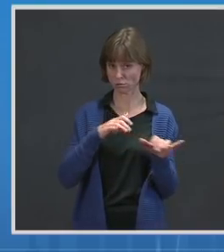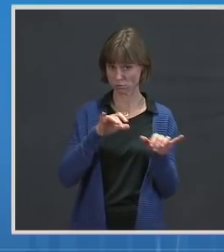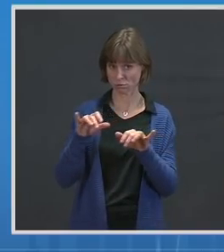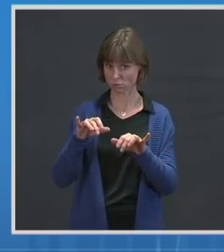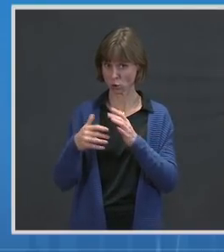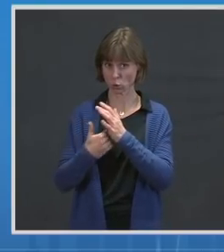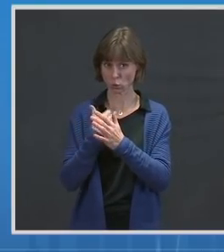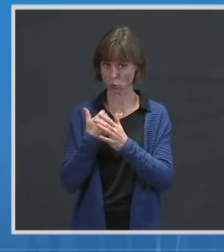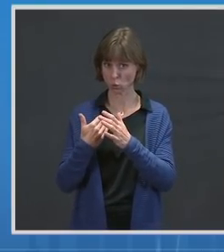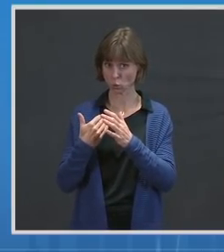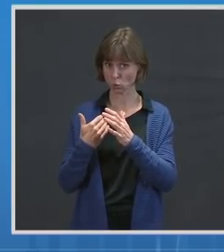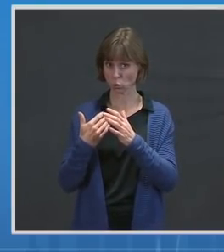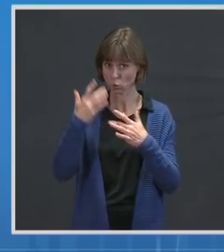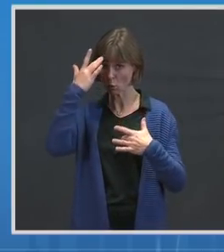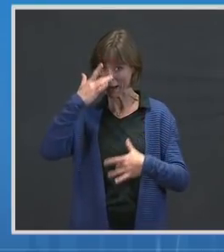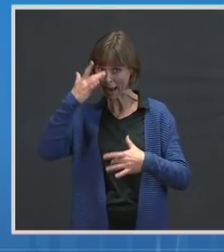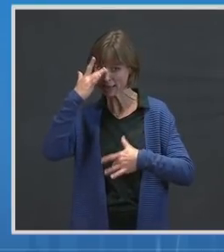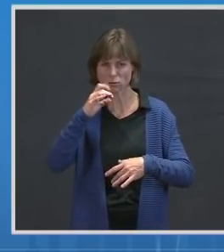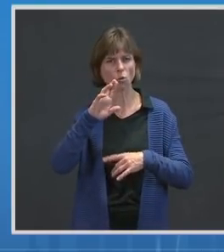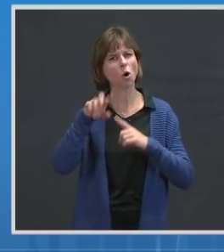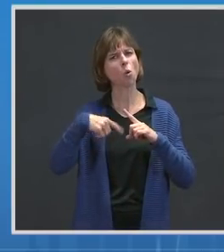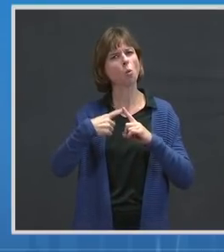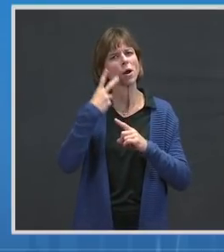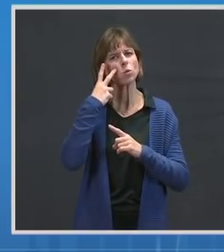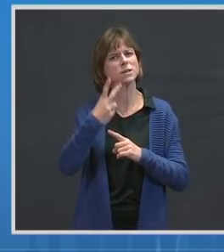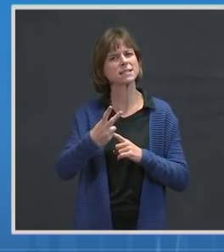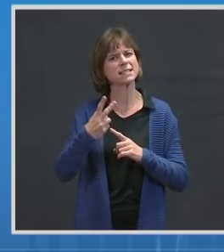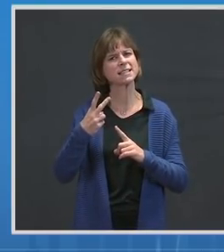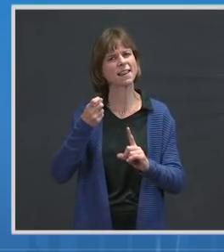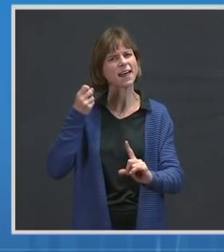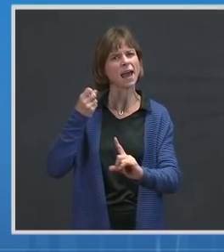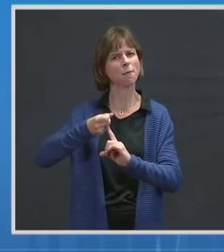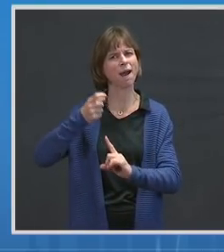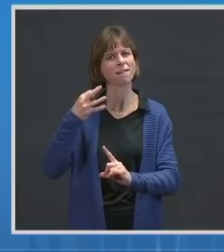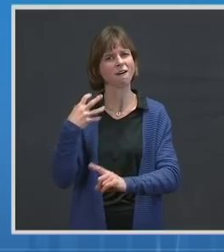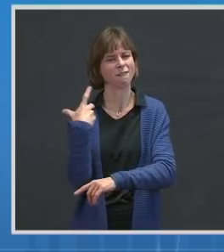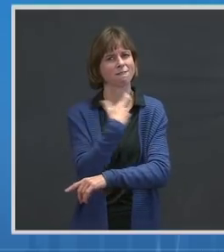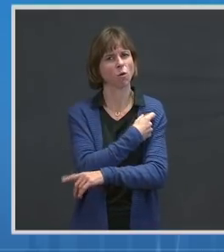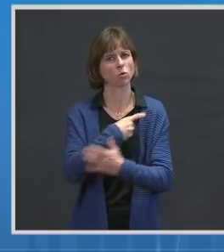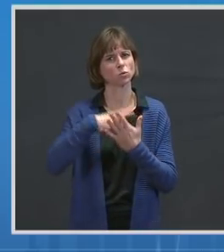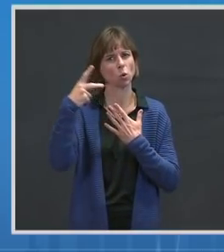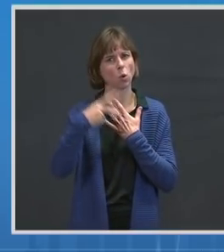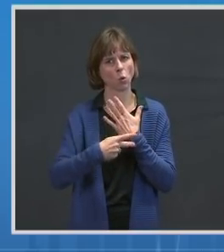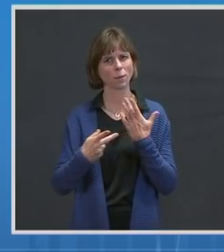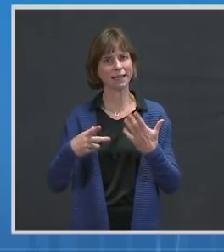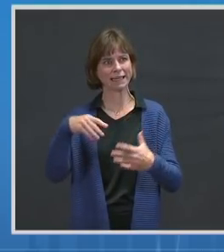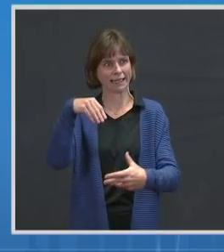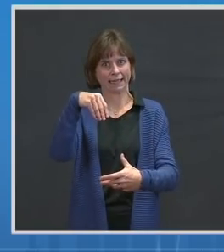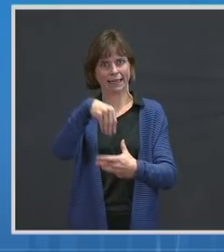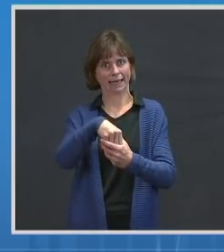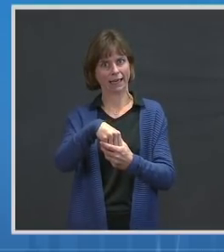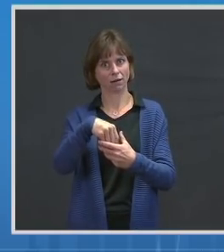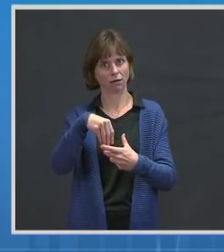or when do you expect to see the impact of the vaccination program in the COVID data in terms of the current cases?